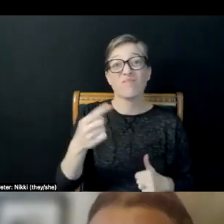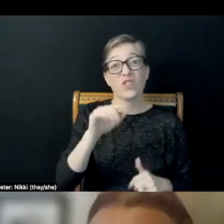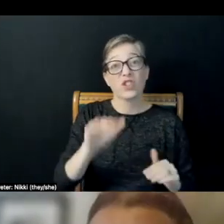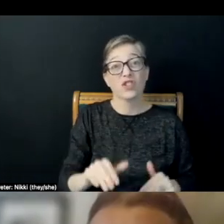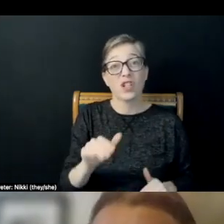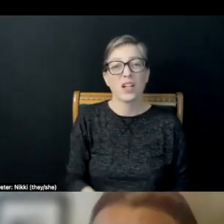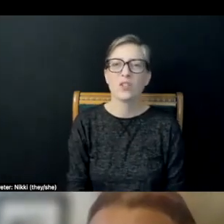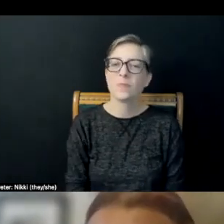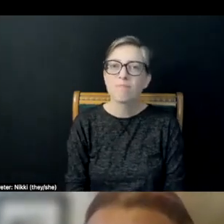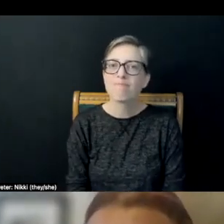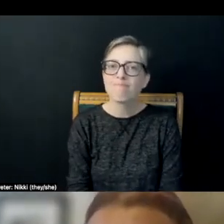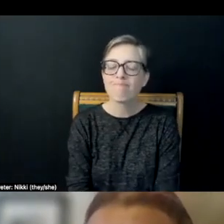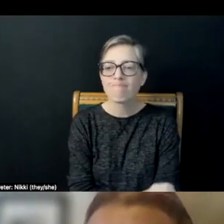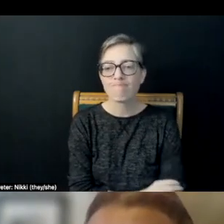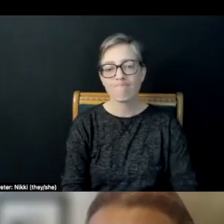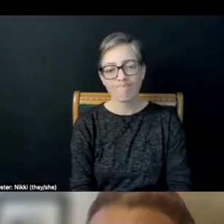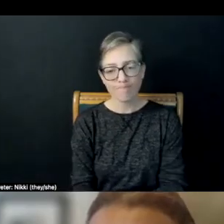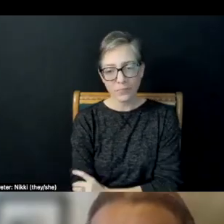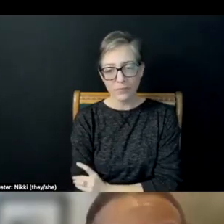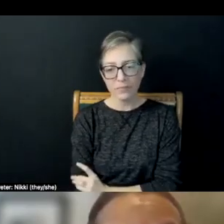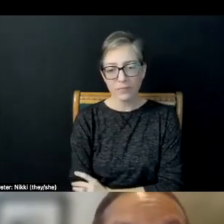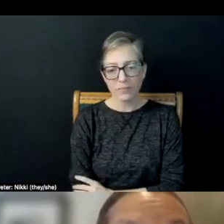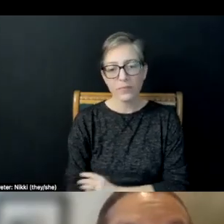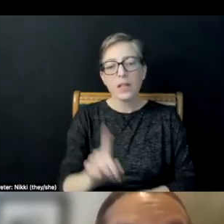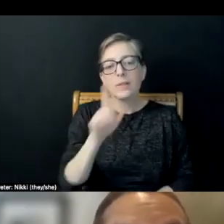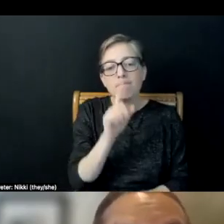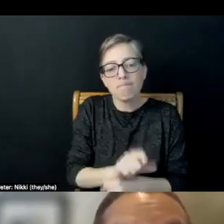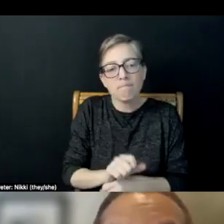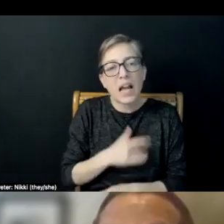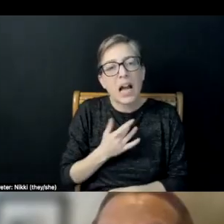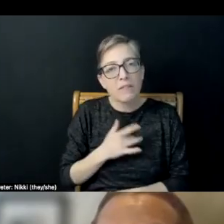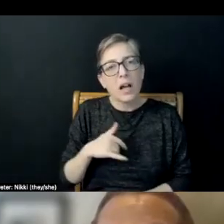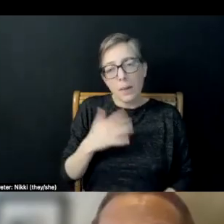I count myself lucky that I was prepared for that but I just remember,